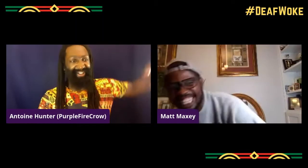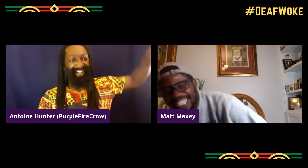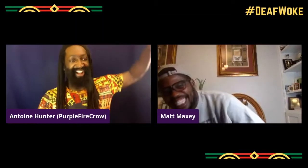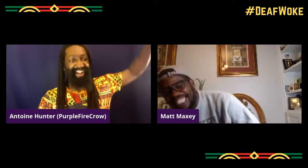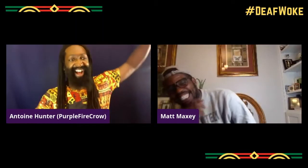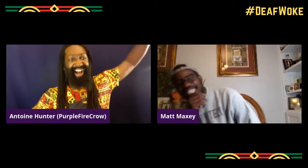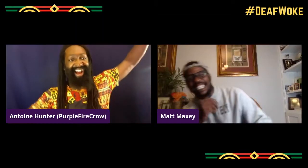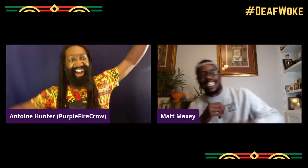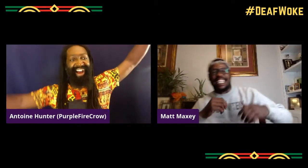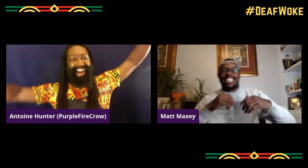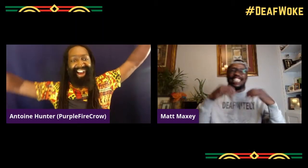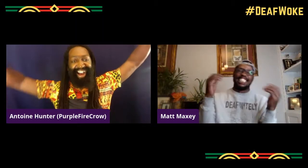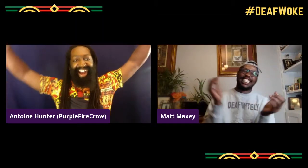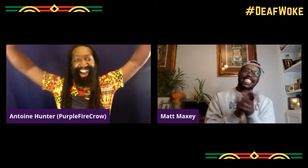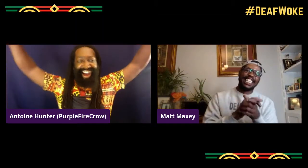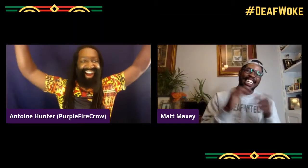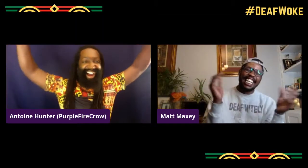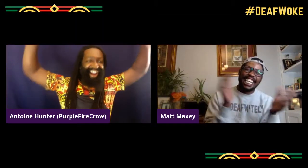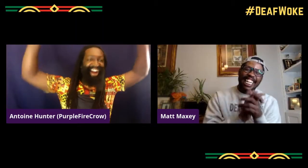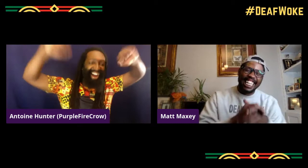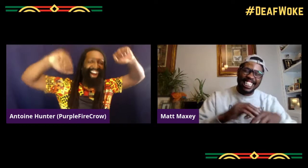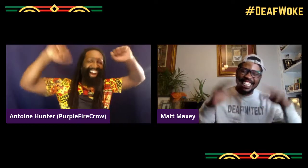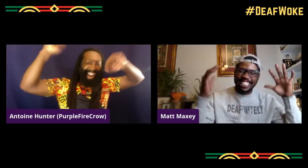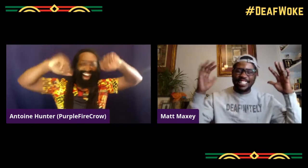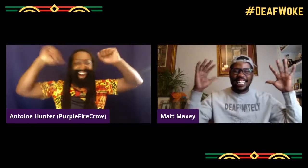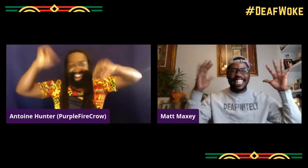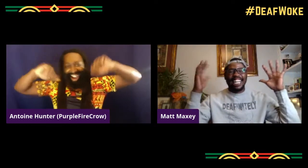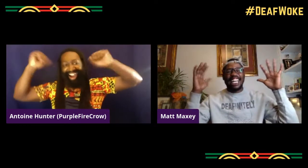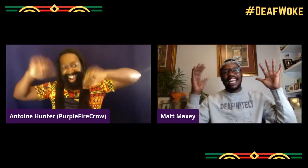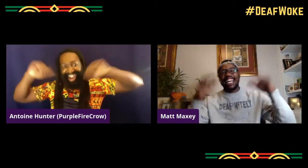Yeah! Oooooooh yes!